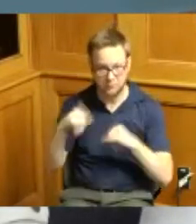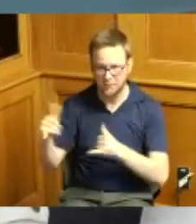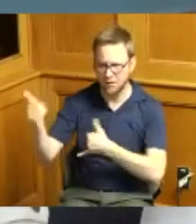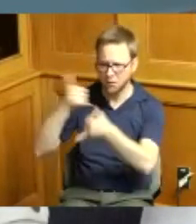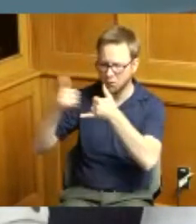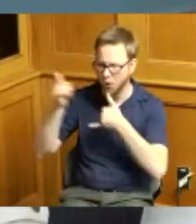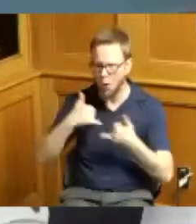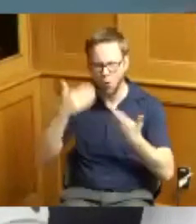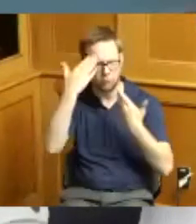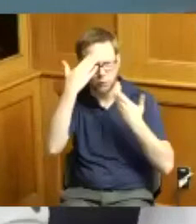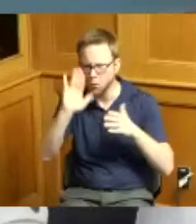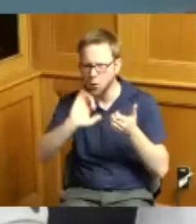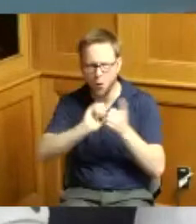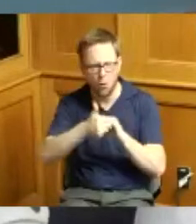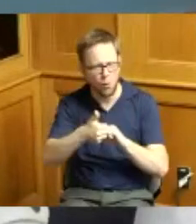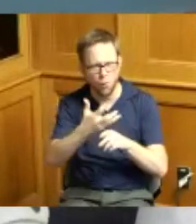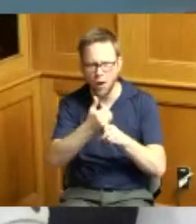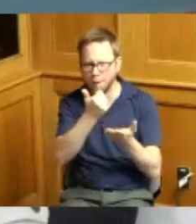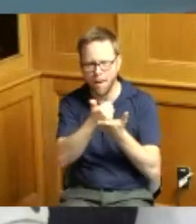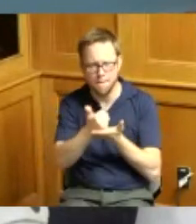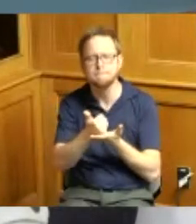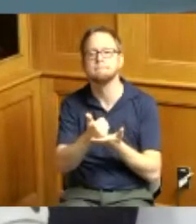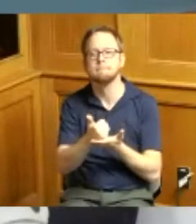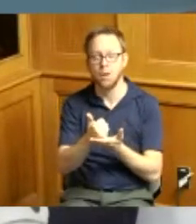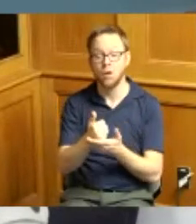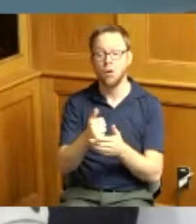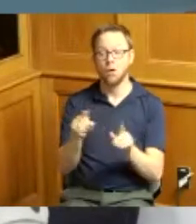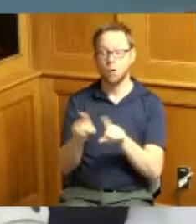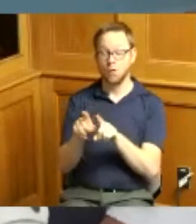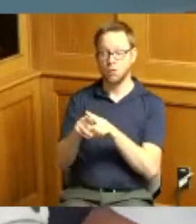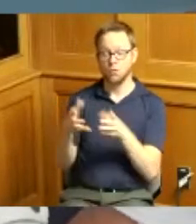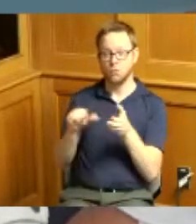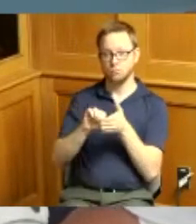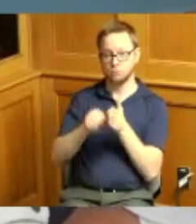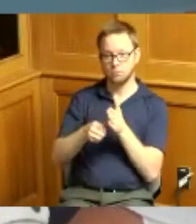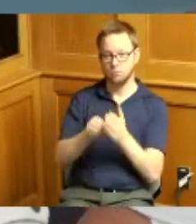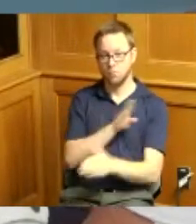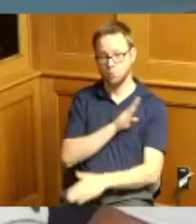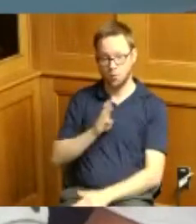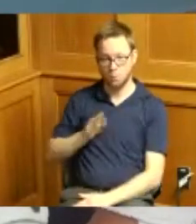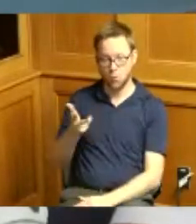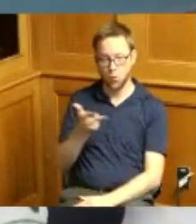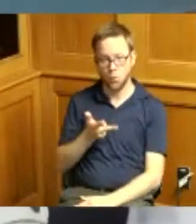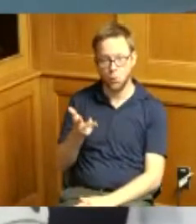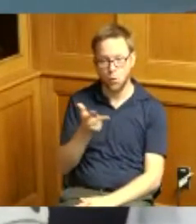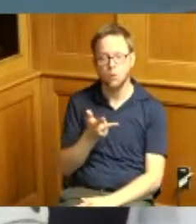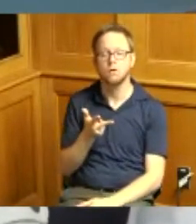so wanted to highlight that also wanted to just also highlight that the Board in terms of getting